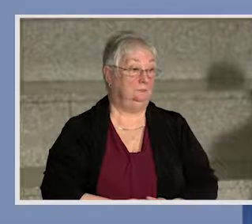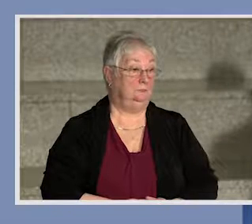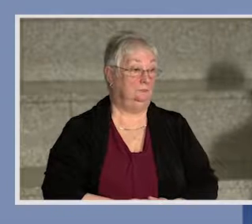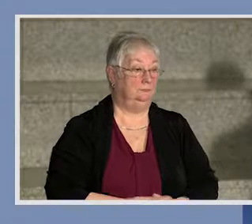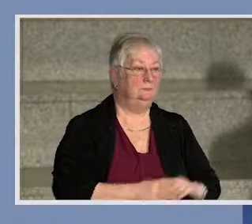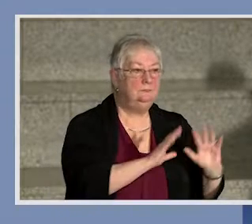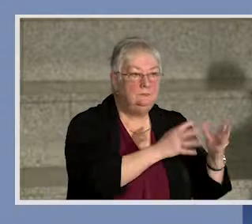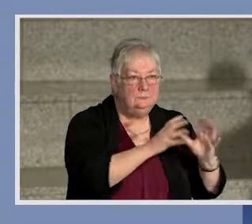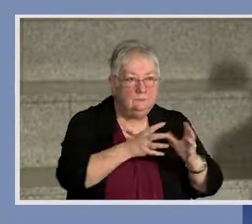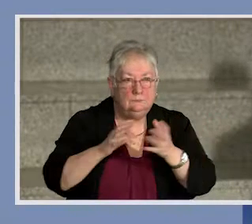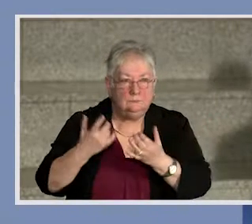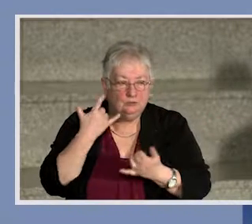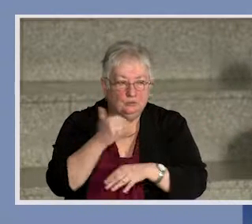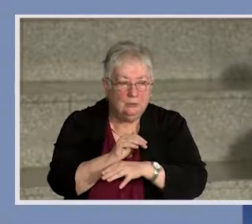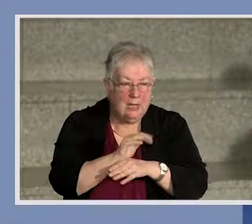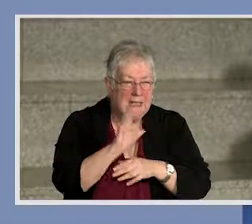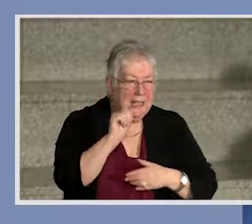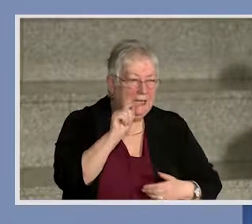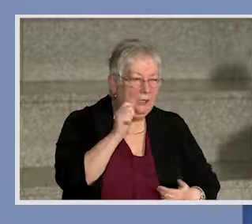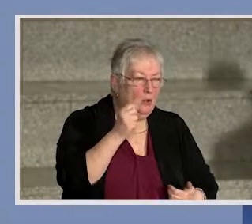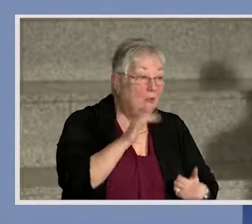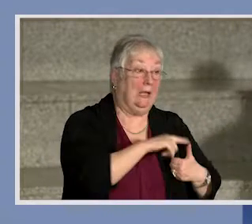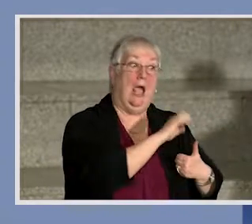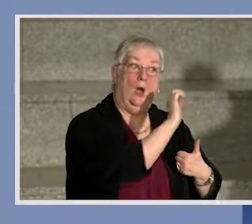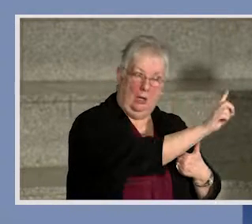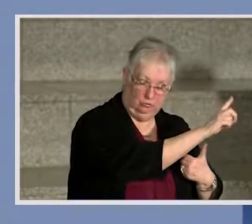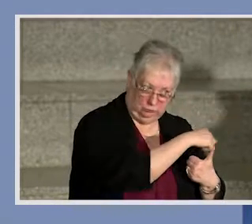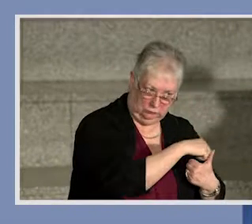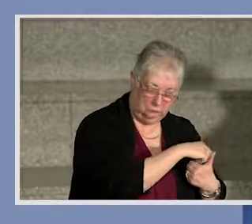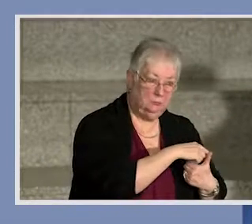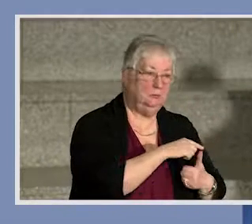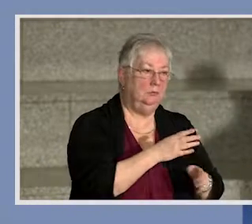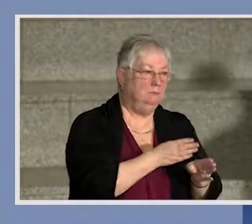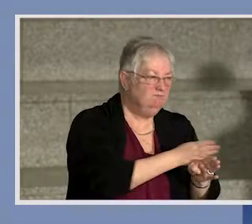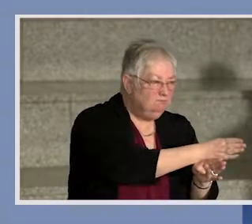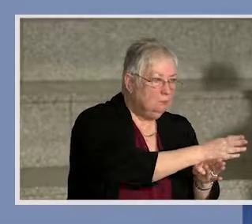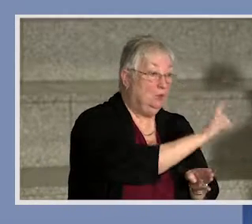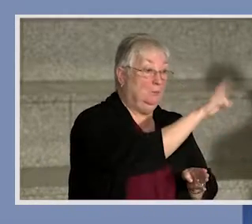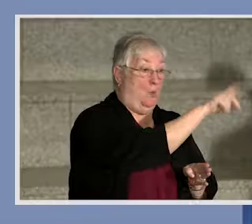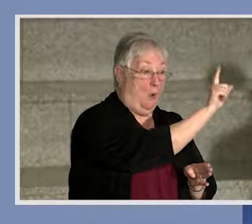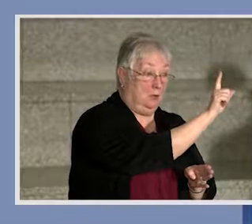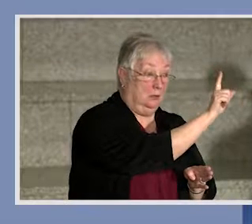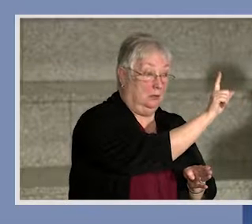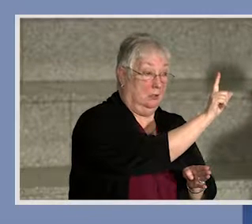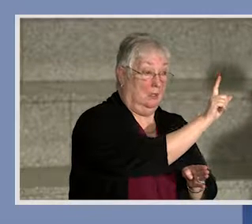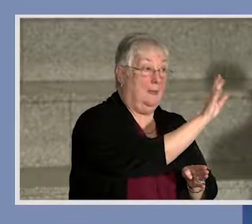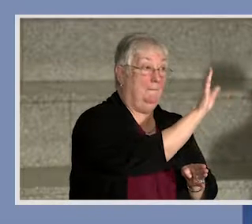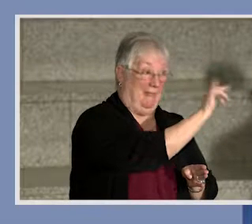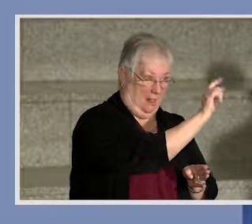WE SPEND ON PUBLIC AND CHARTER SCHOOLS, THE D.C. PUBLIC LIBRARY, UNIVERSITY OF THE DISTRICT OF COLUMBIA.